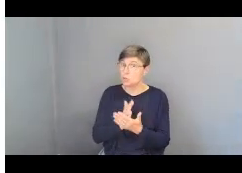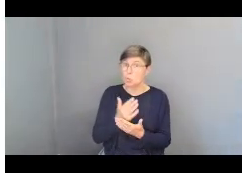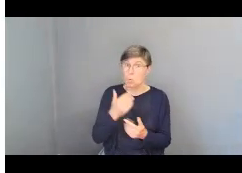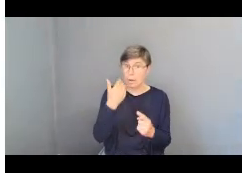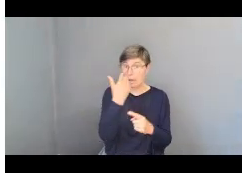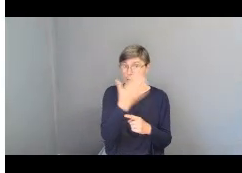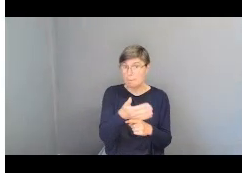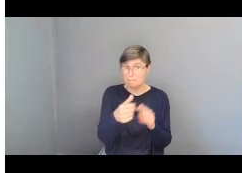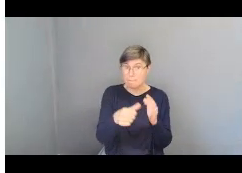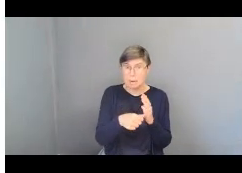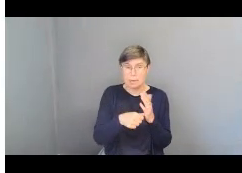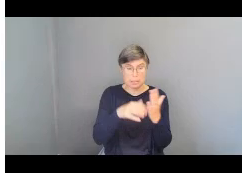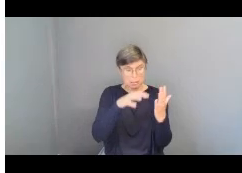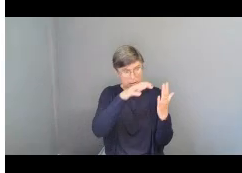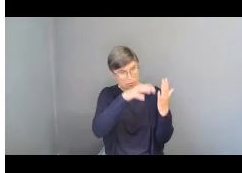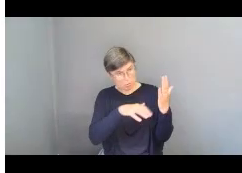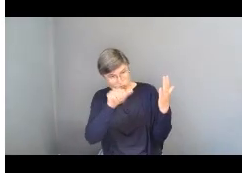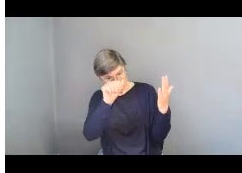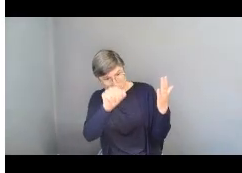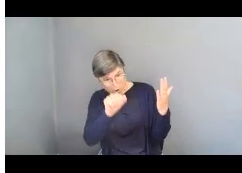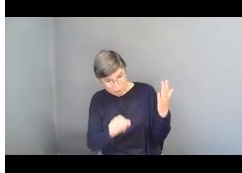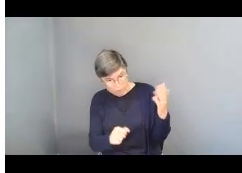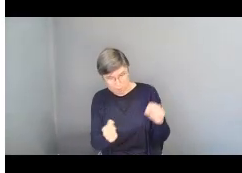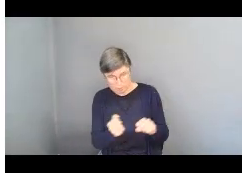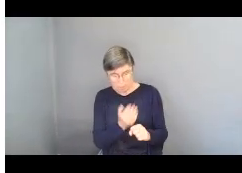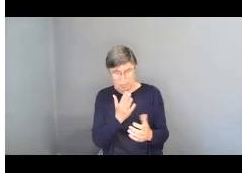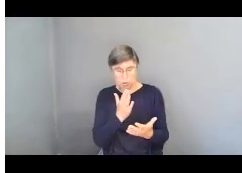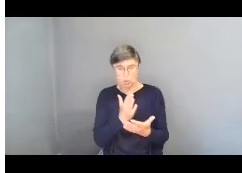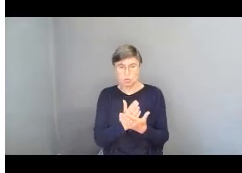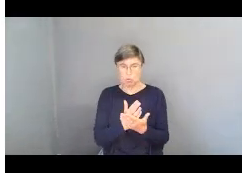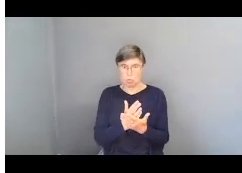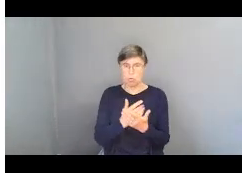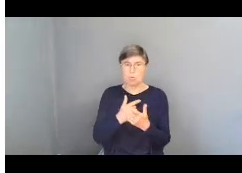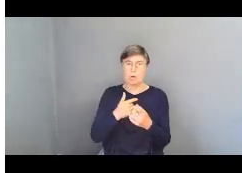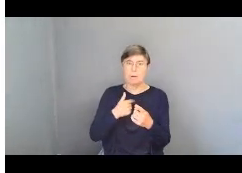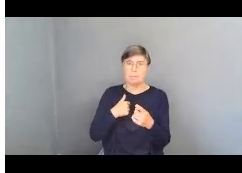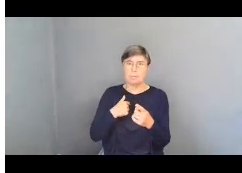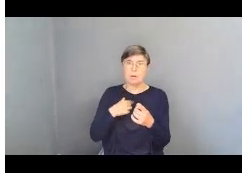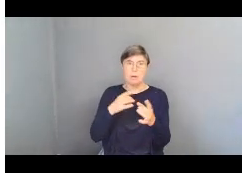check that they have entered the correct start and end date